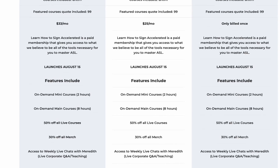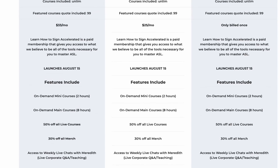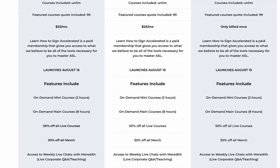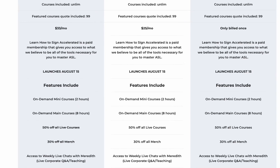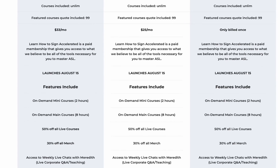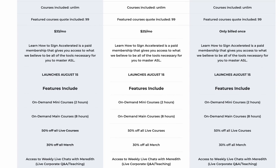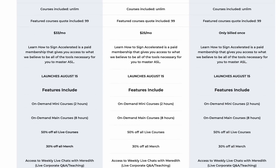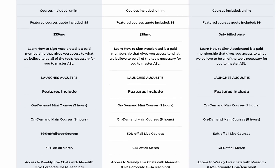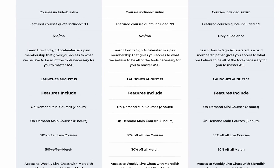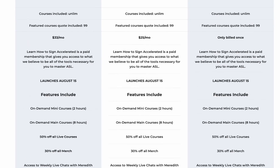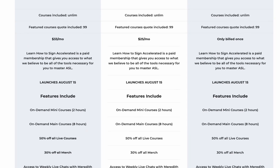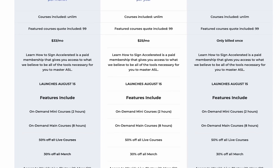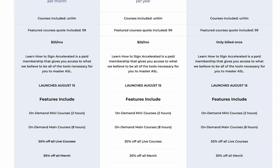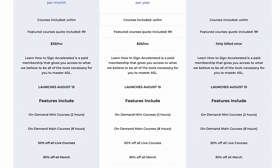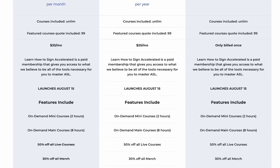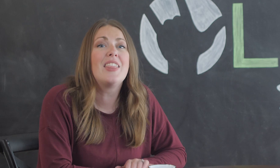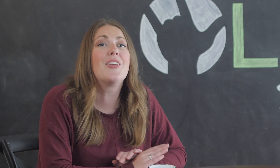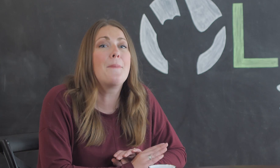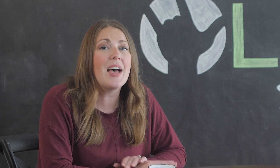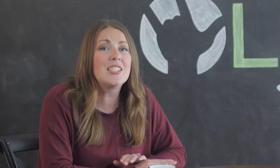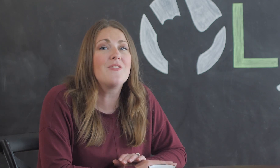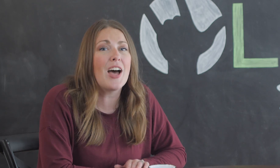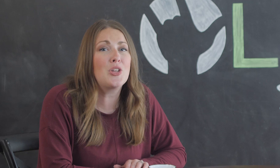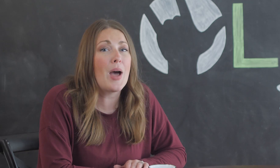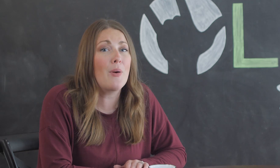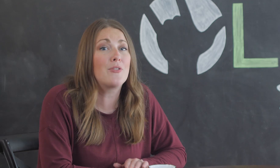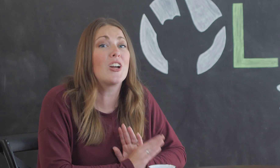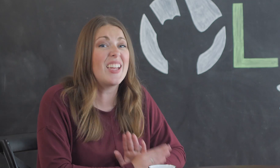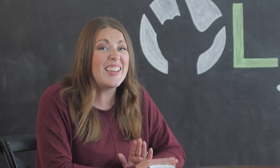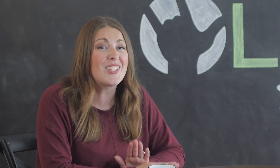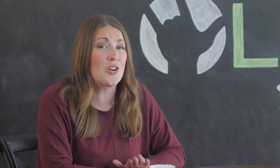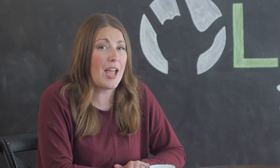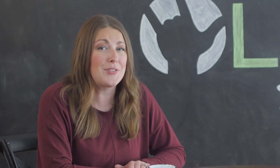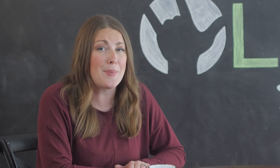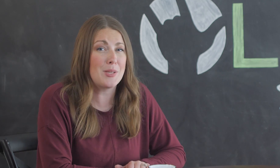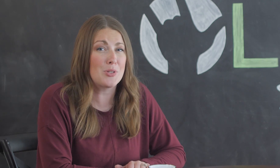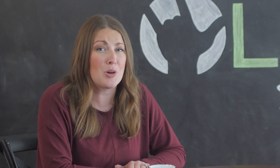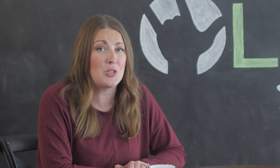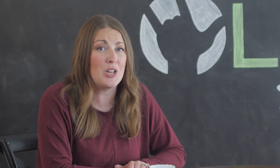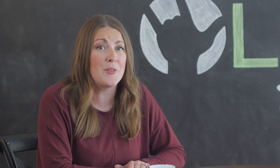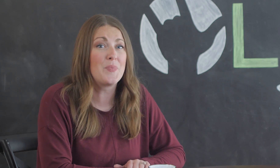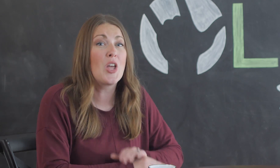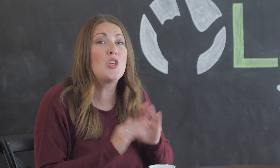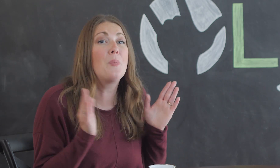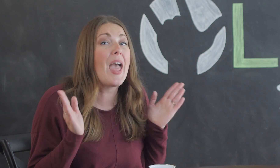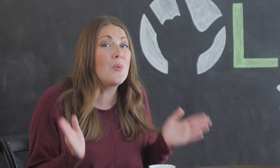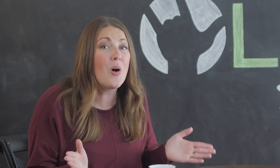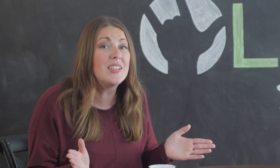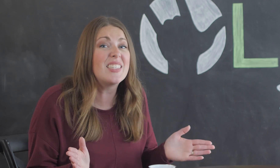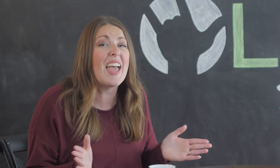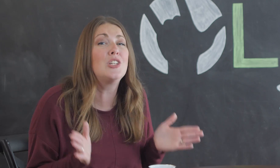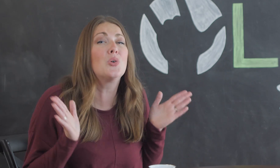affordable for everyone. The best value however is our lifetime subscription; you pay once and you'll